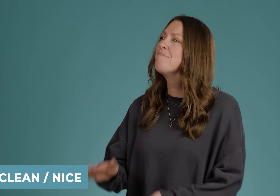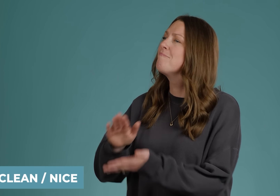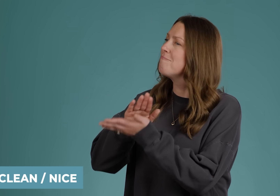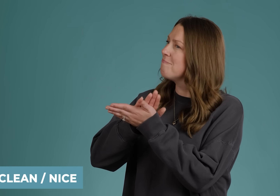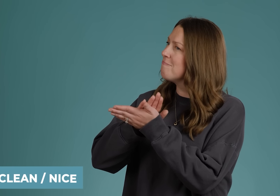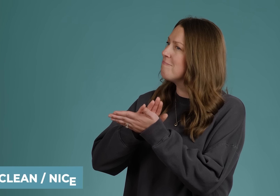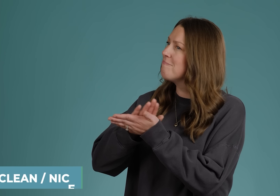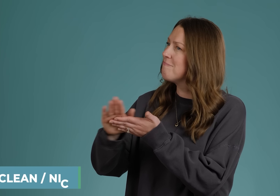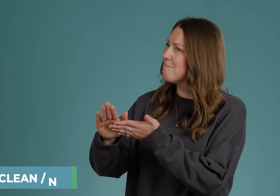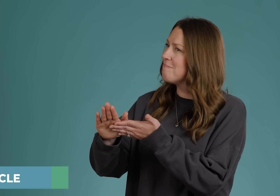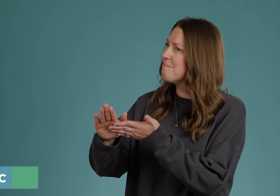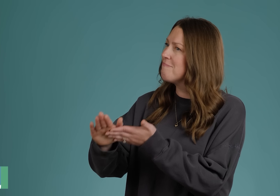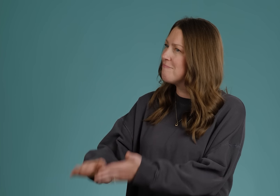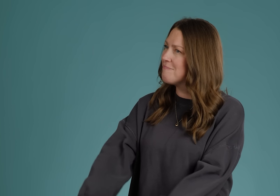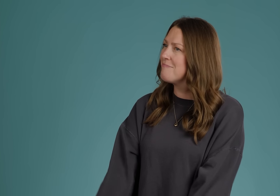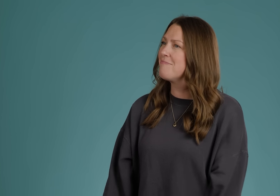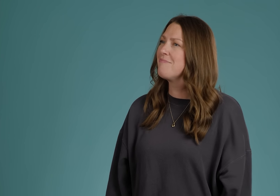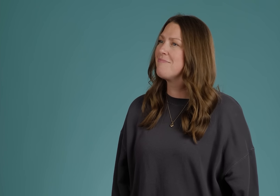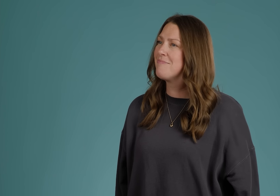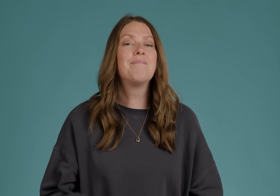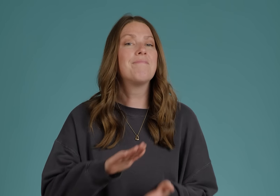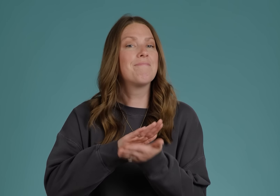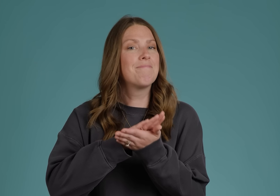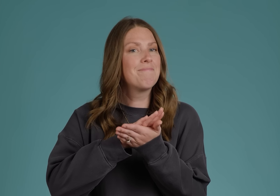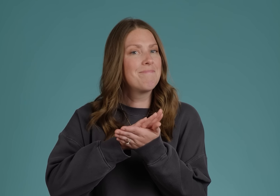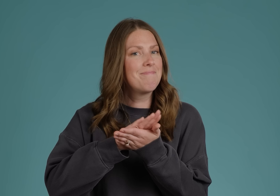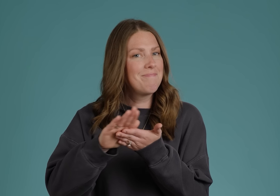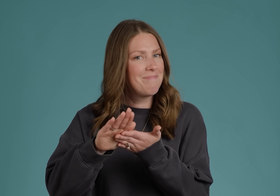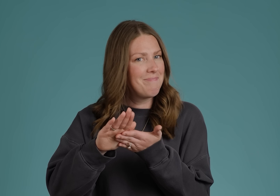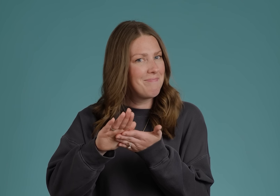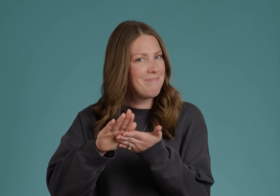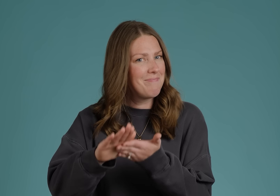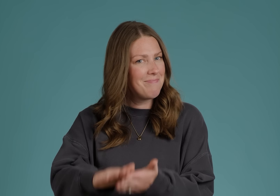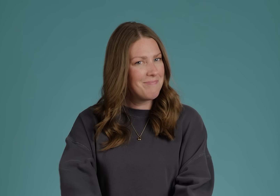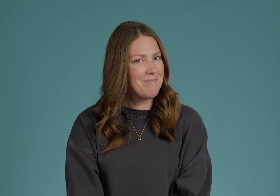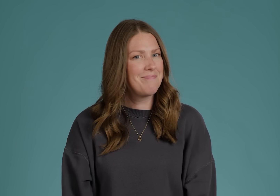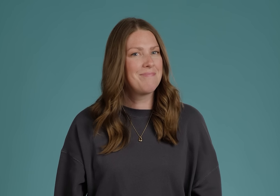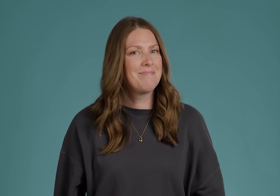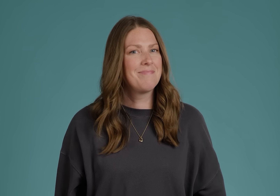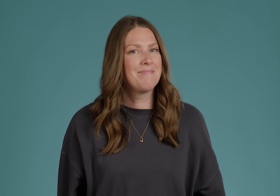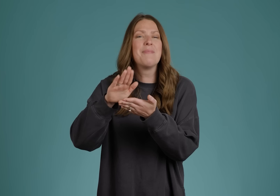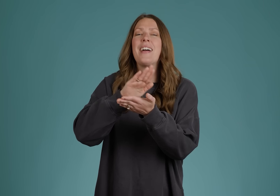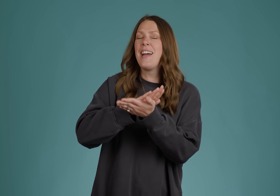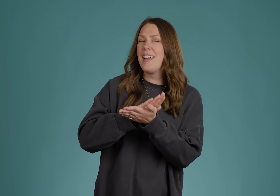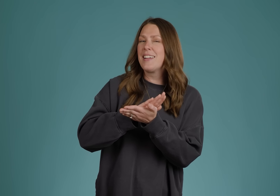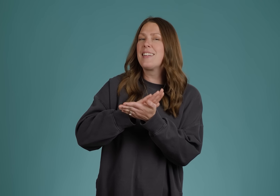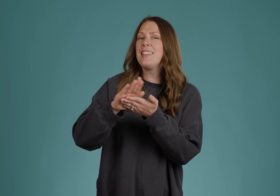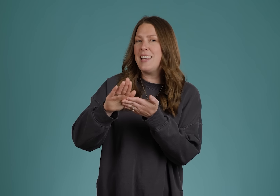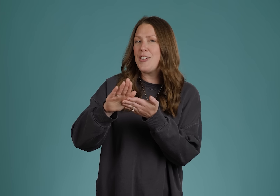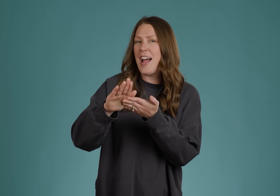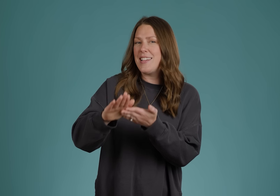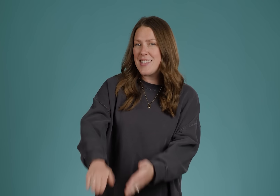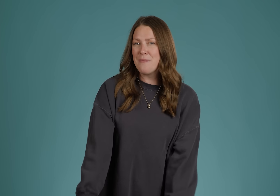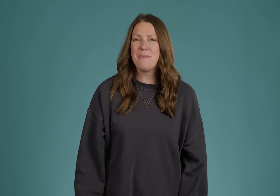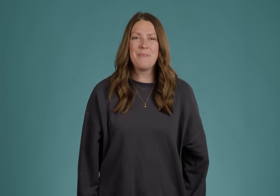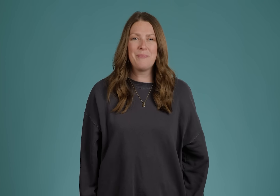This is like you finished cleaning and now it is nice and clean Cleaner Nice